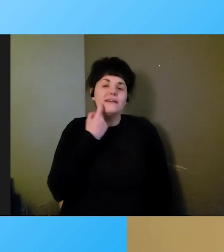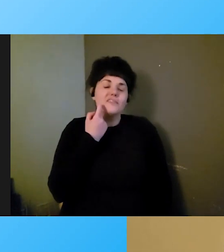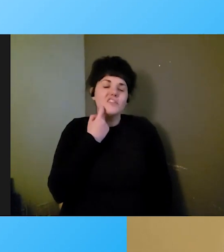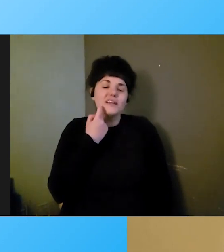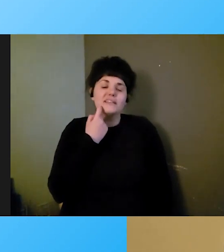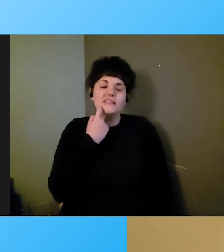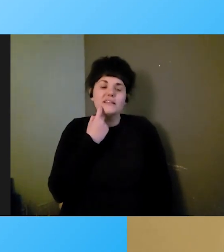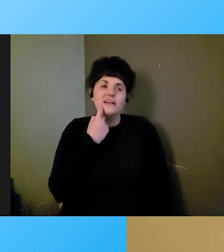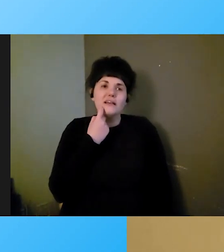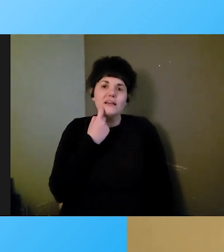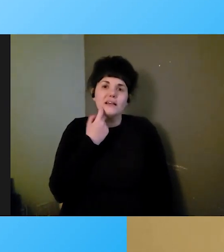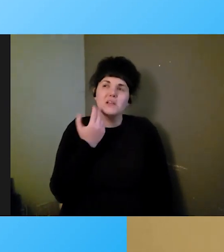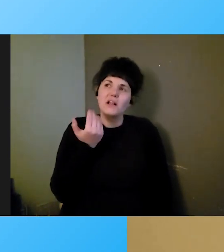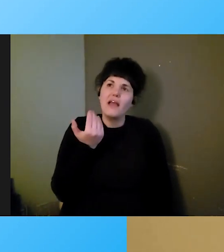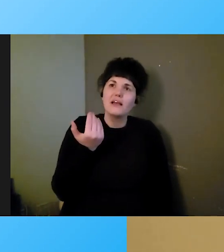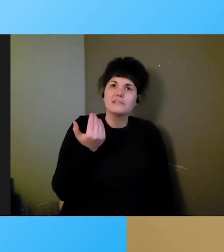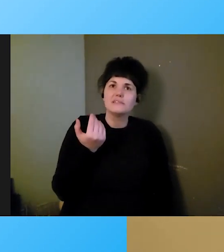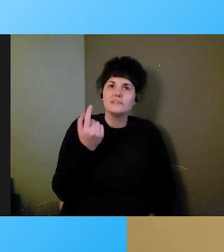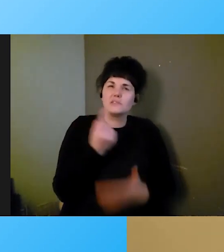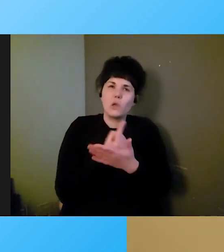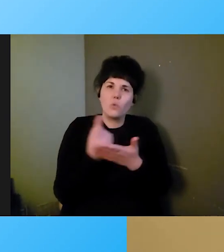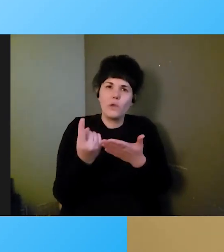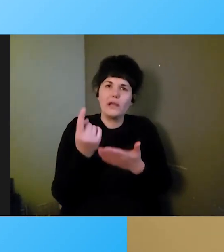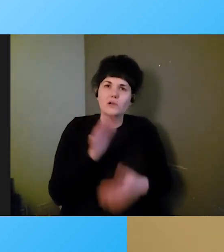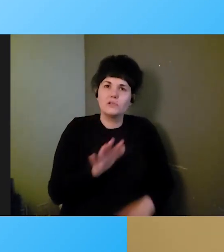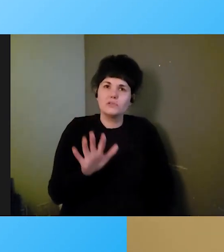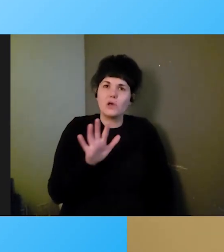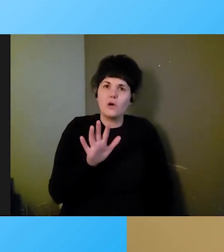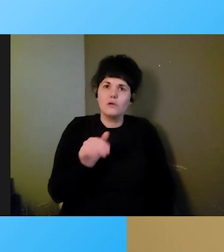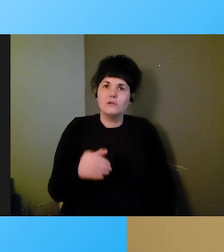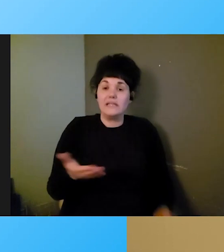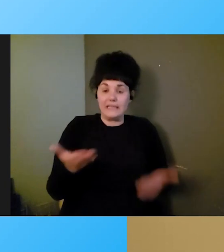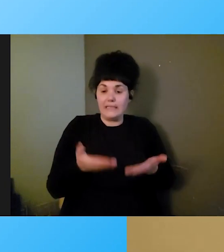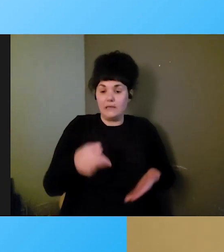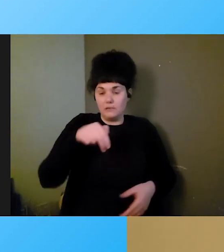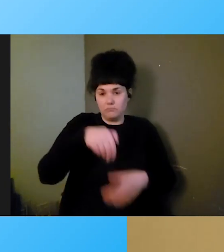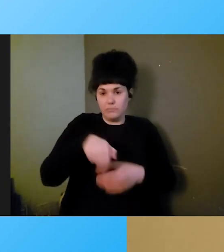last week or so here domestically ended the public